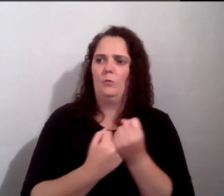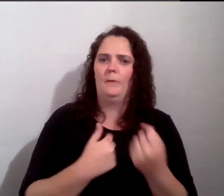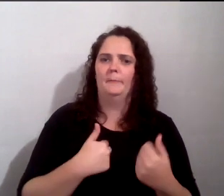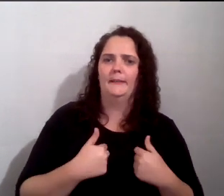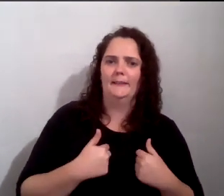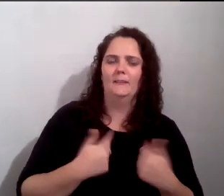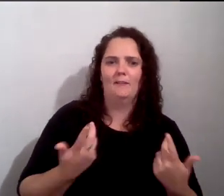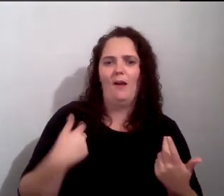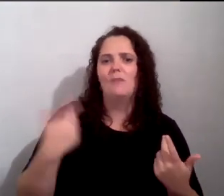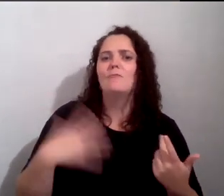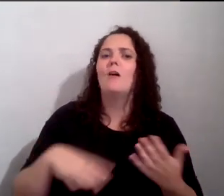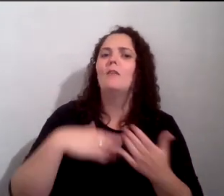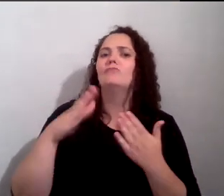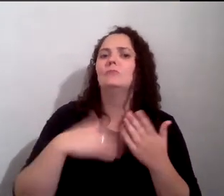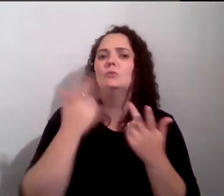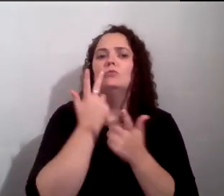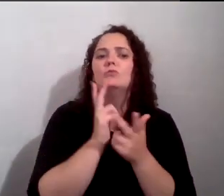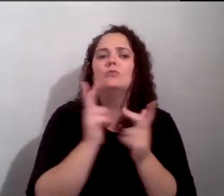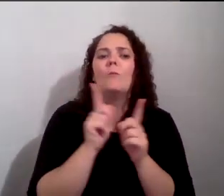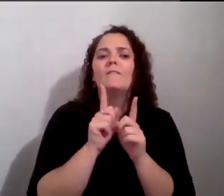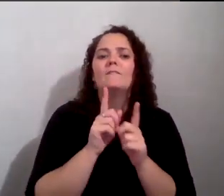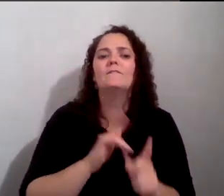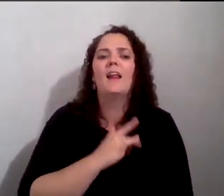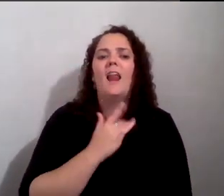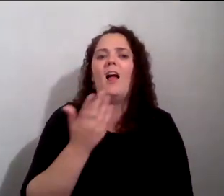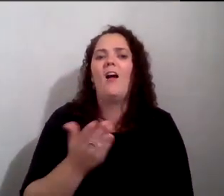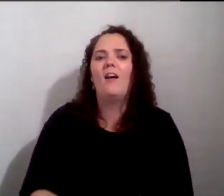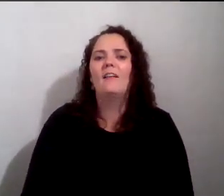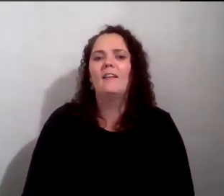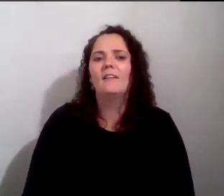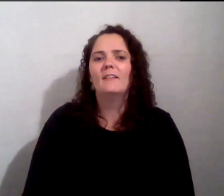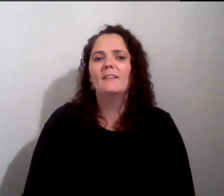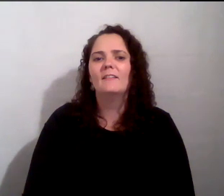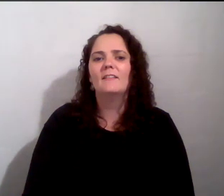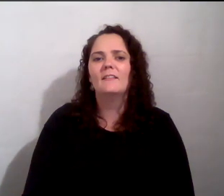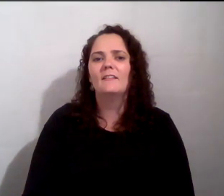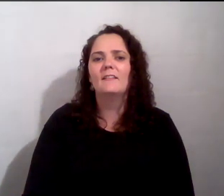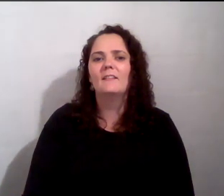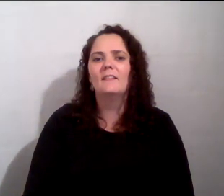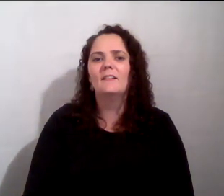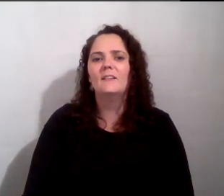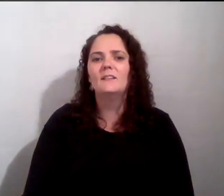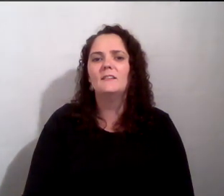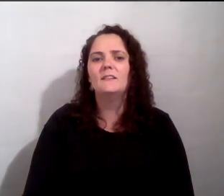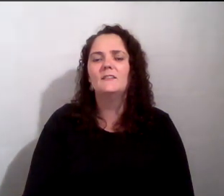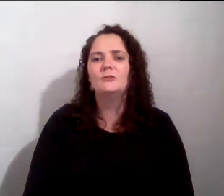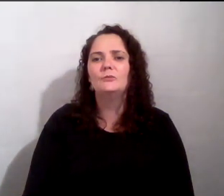a lot supporting you so I wanted to make a painting that that felt like that. I guess some of the –